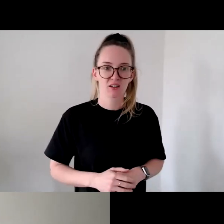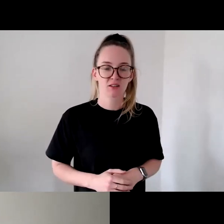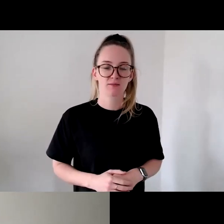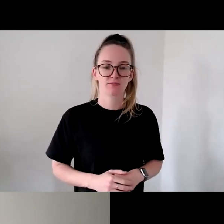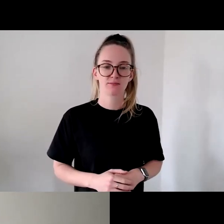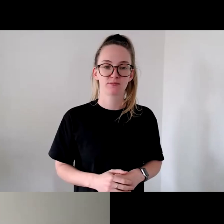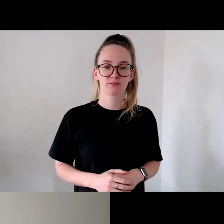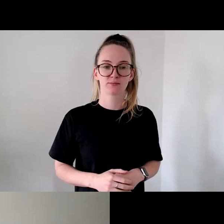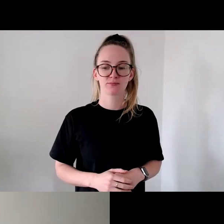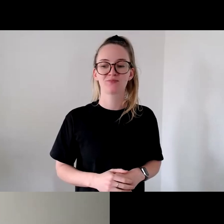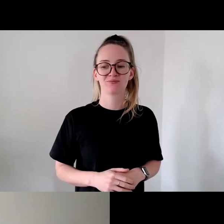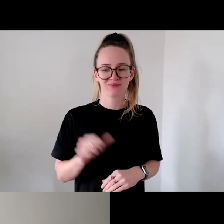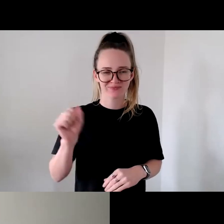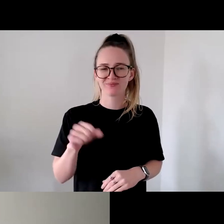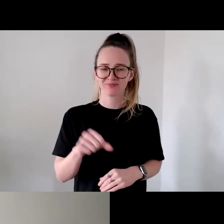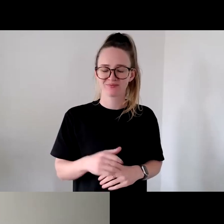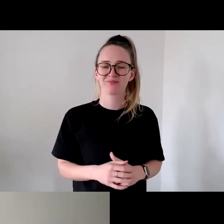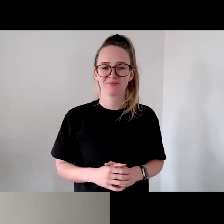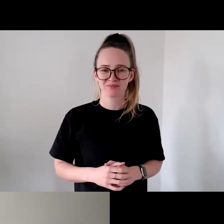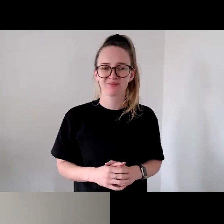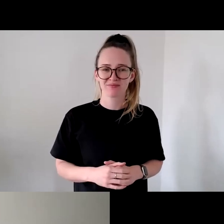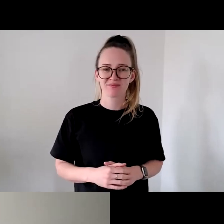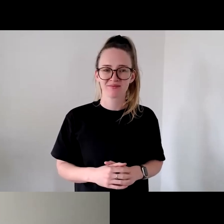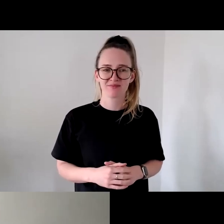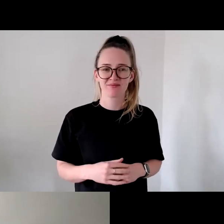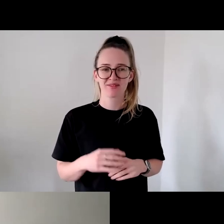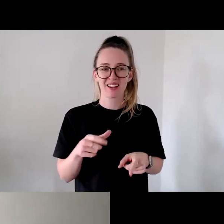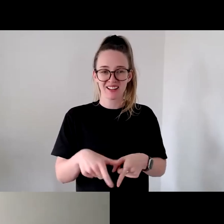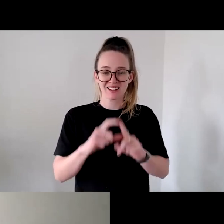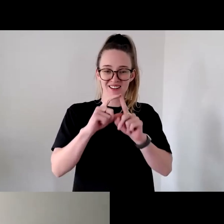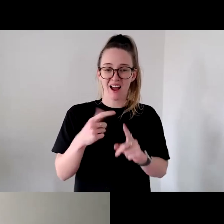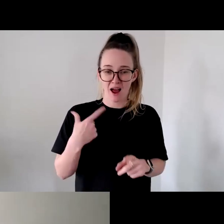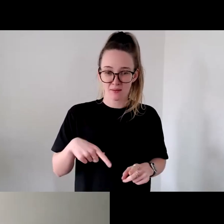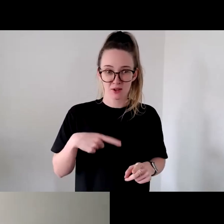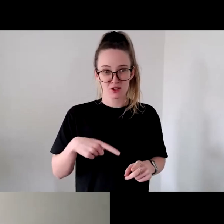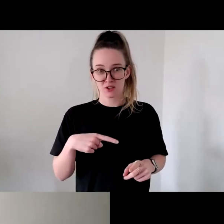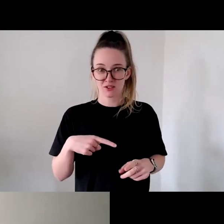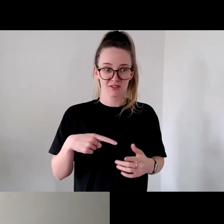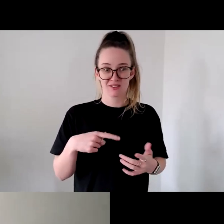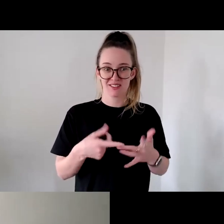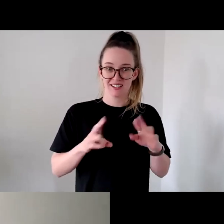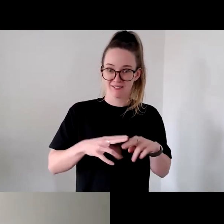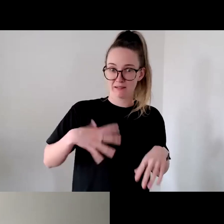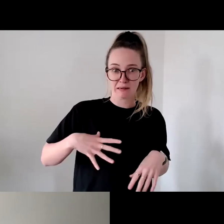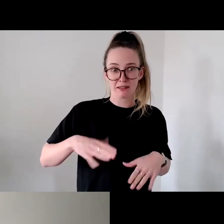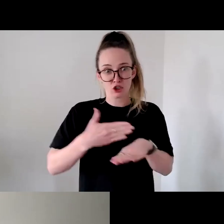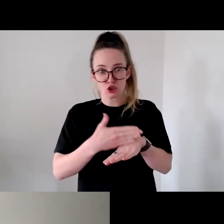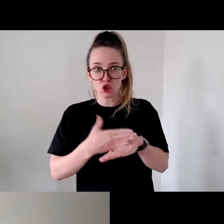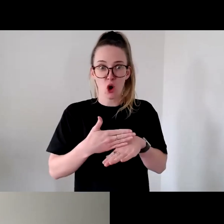are an individual hoping for the next job based on word-of-mouth that you do not have the power that,